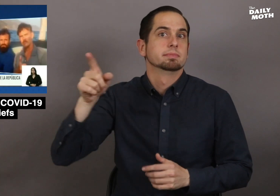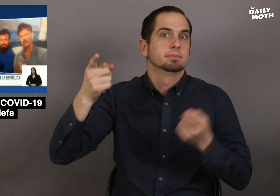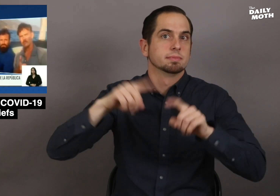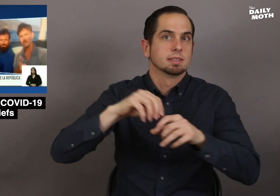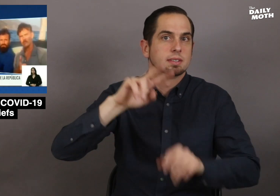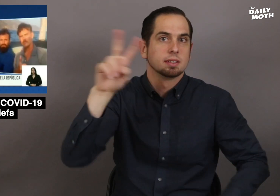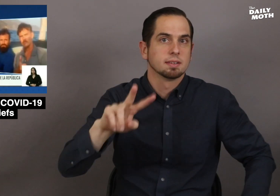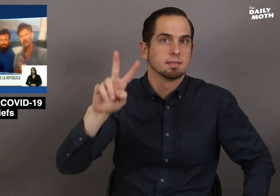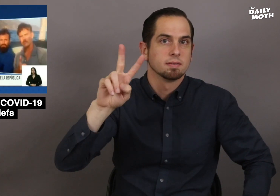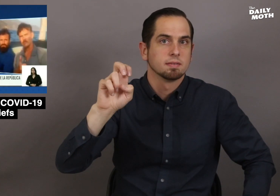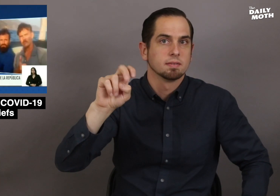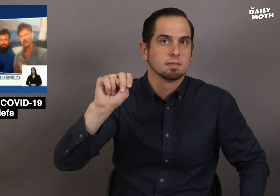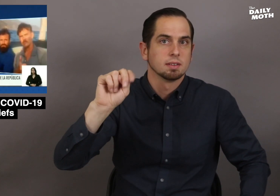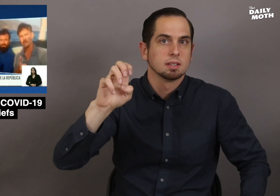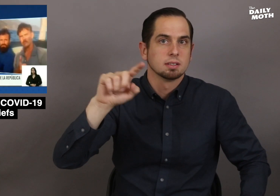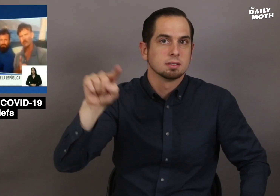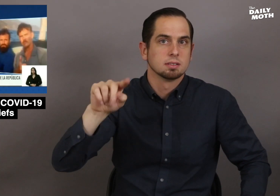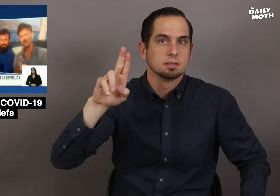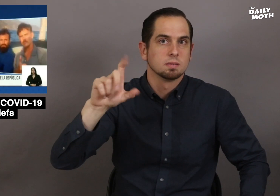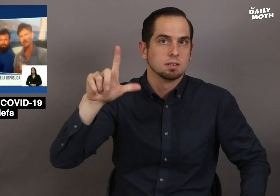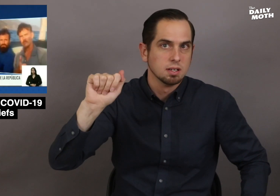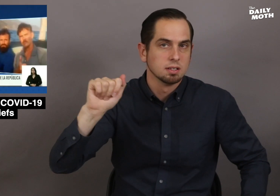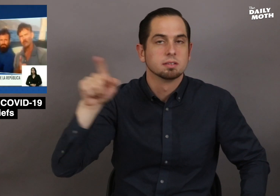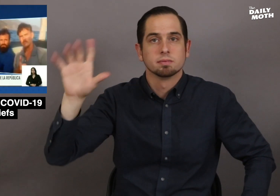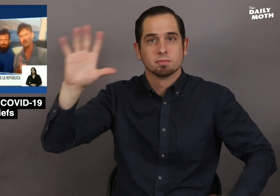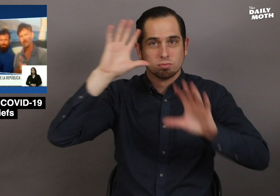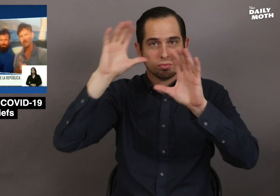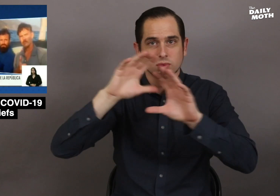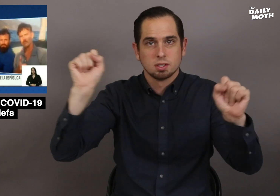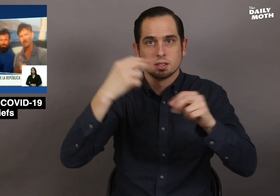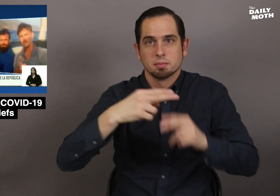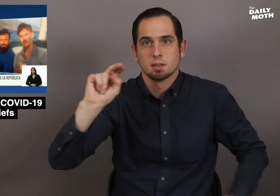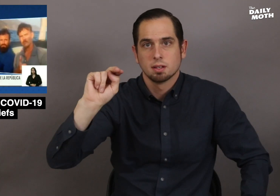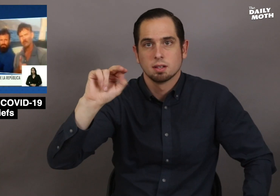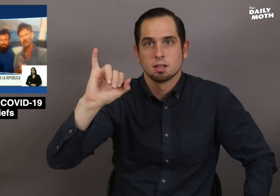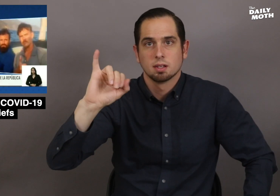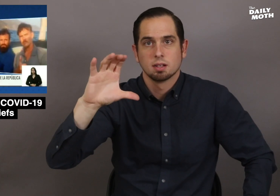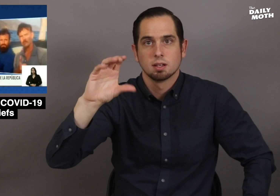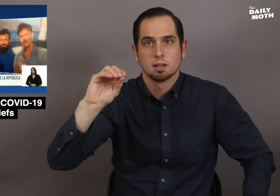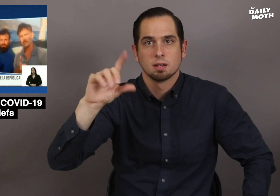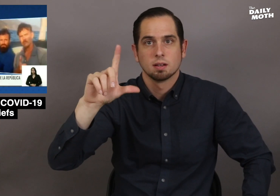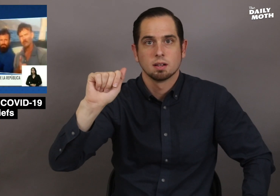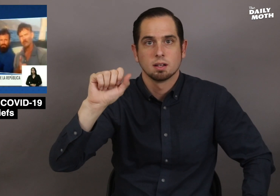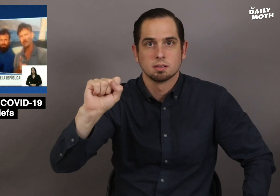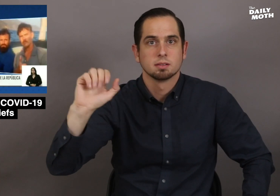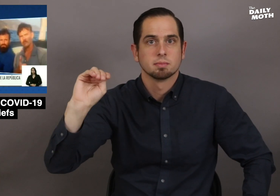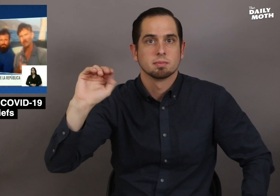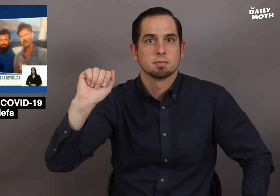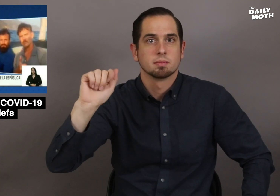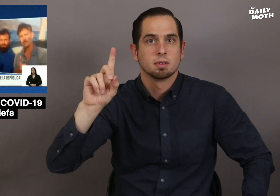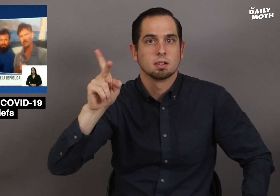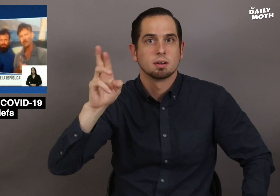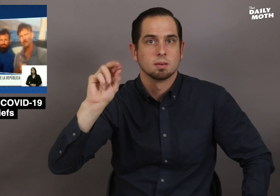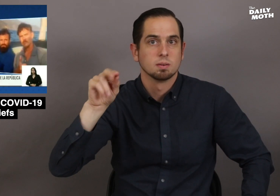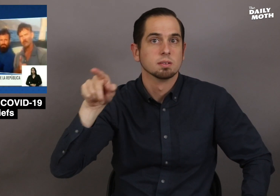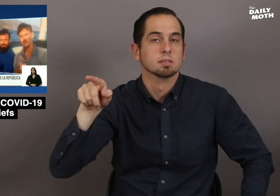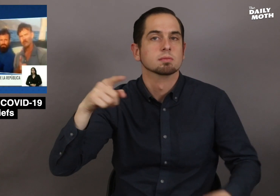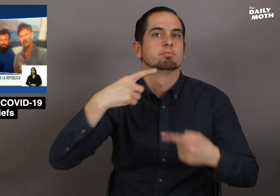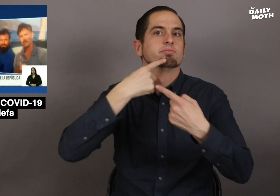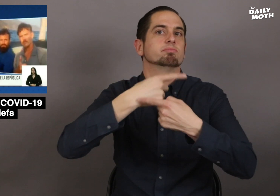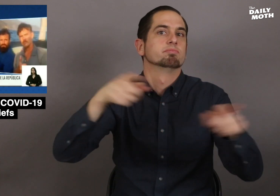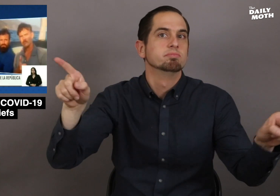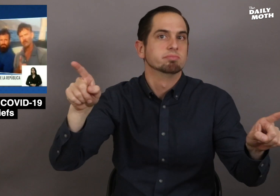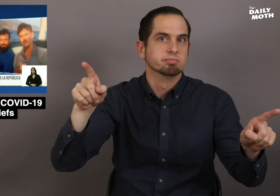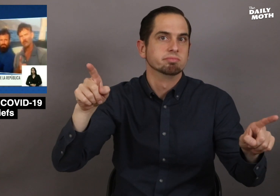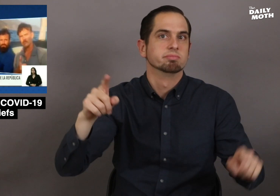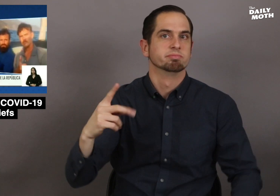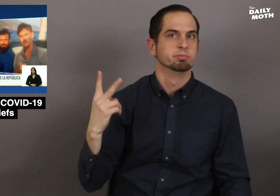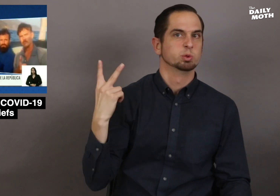In Venezuela, President Nicolas Maduro announced that